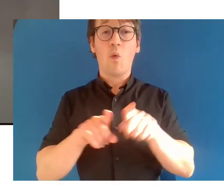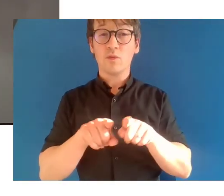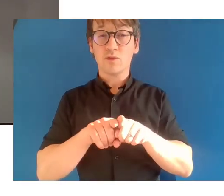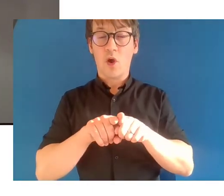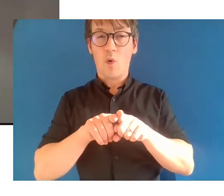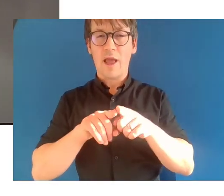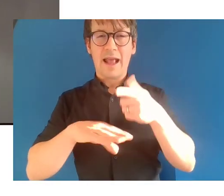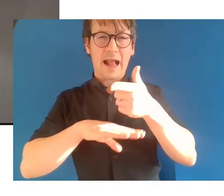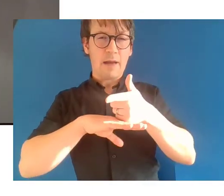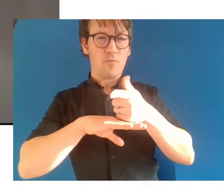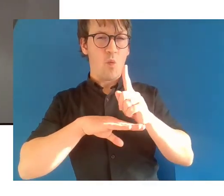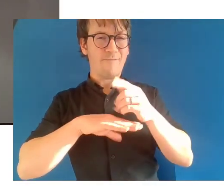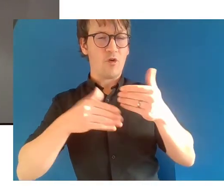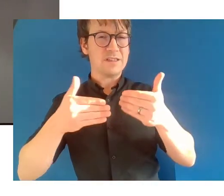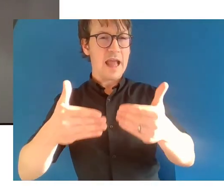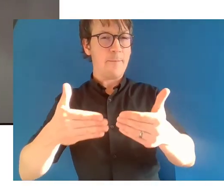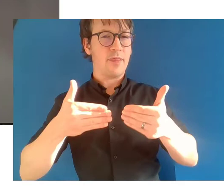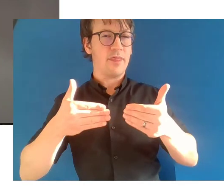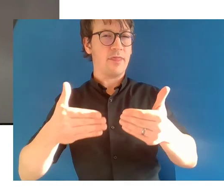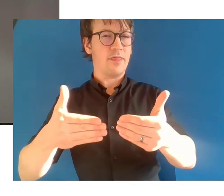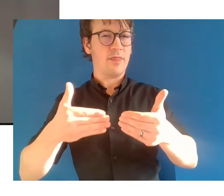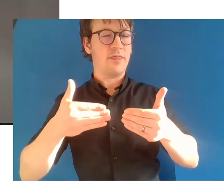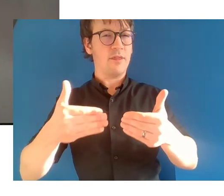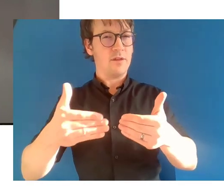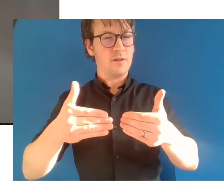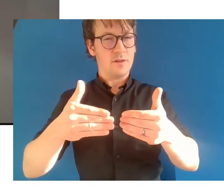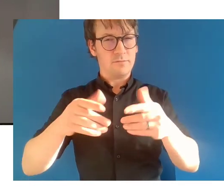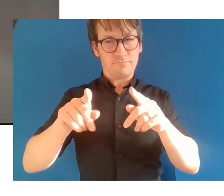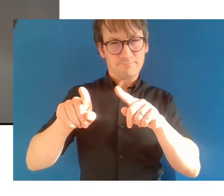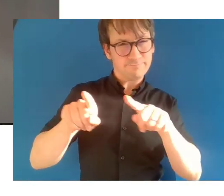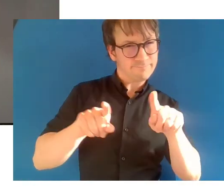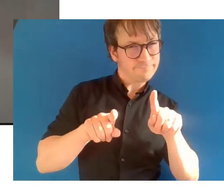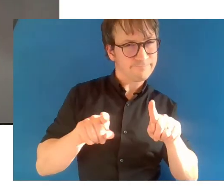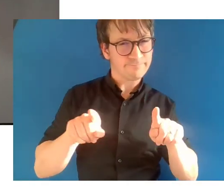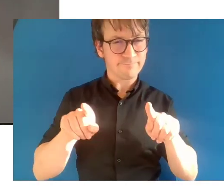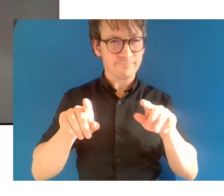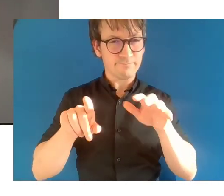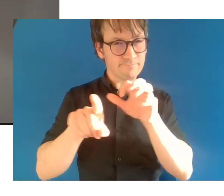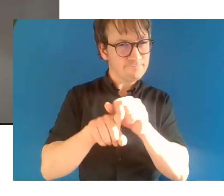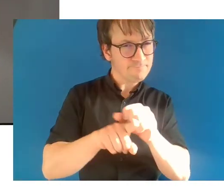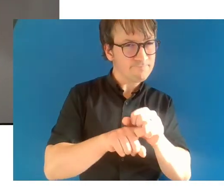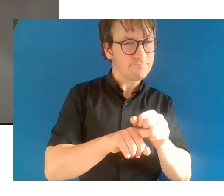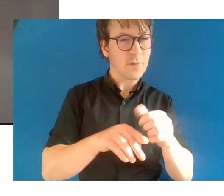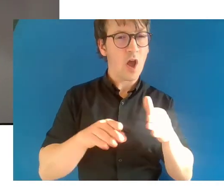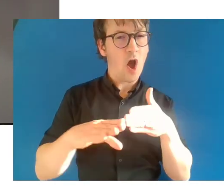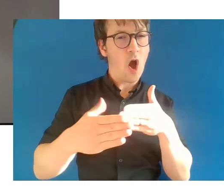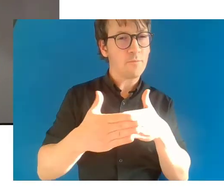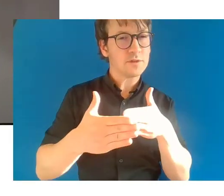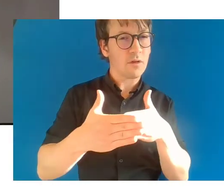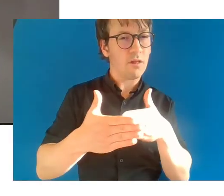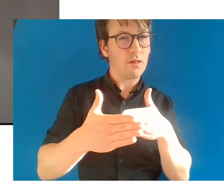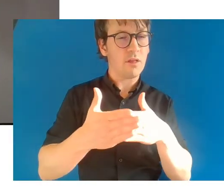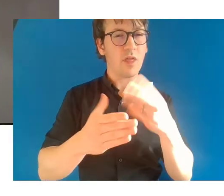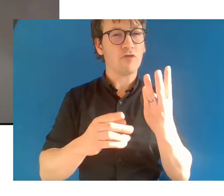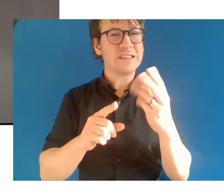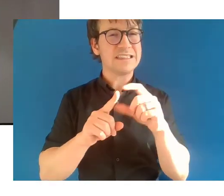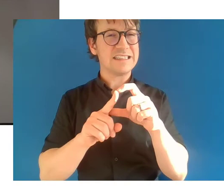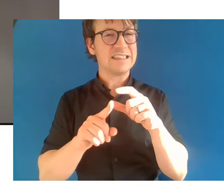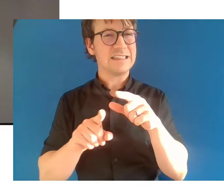We've also got a depth camera over here which is able to map the environment and obstacles in it in three dimensions.